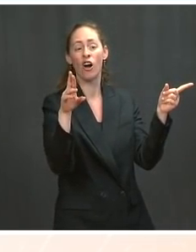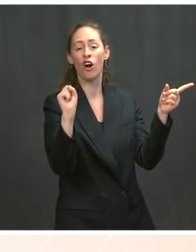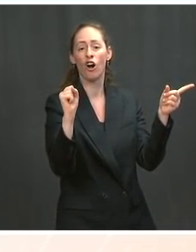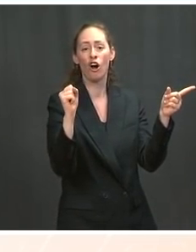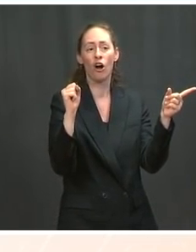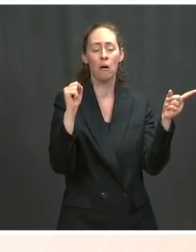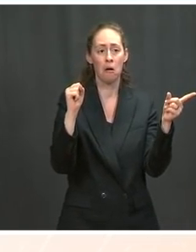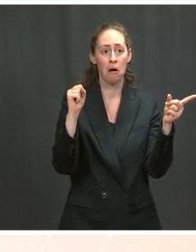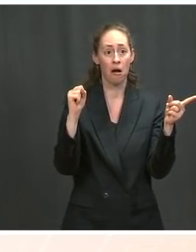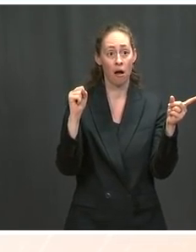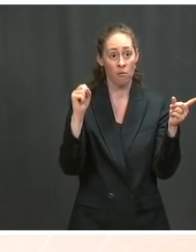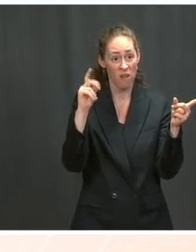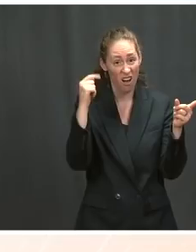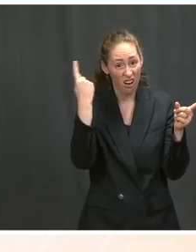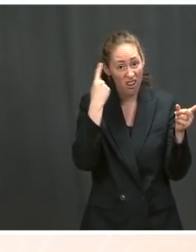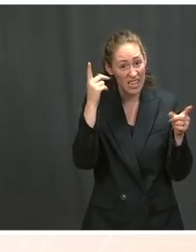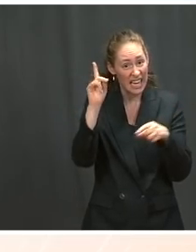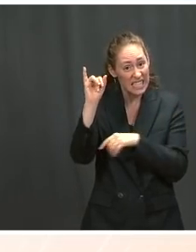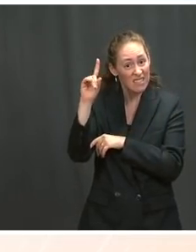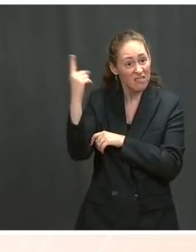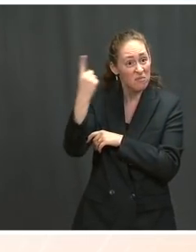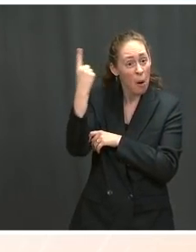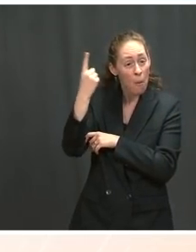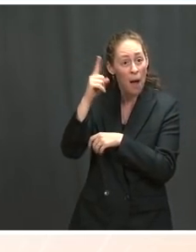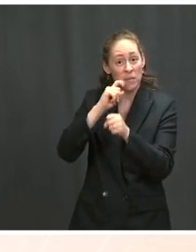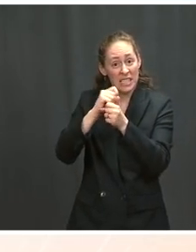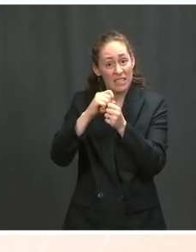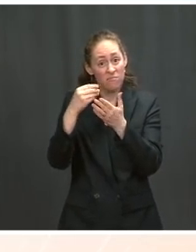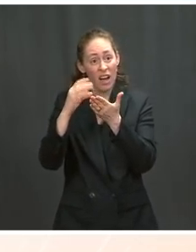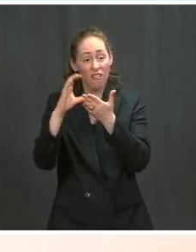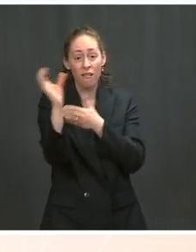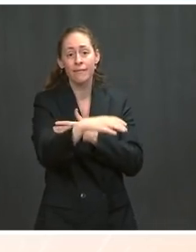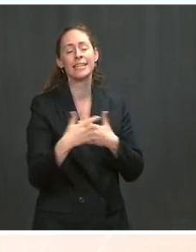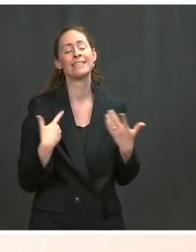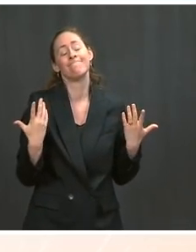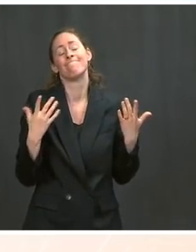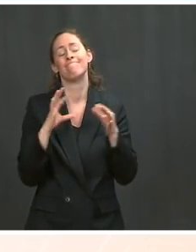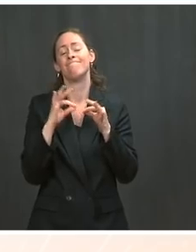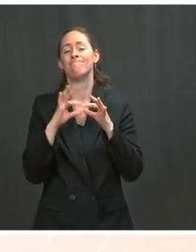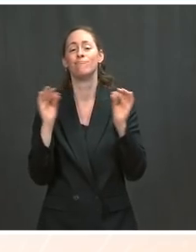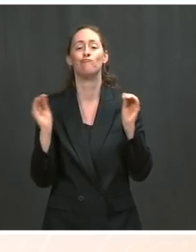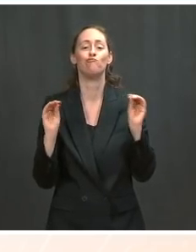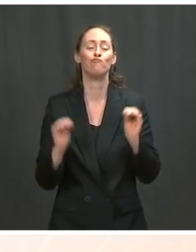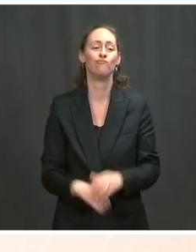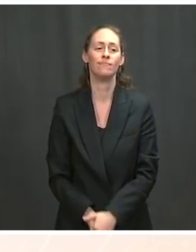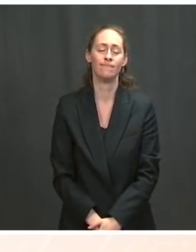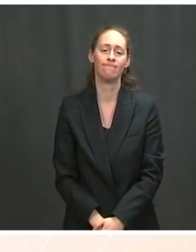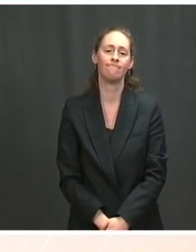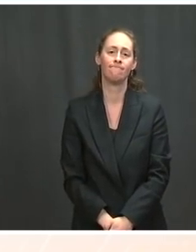The Press: Okay. And then my colleagues are reporting that legislation to overhaul the military justice system